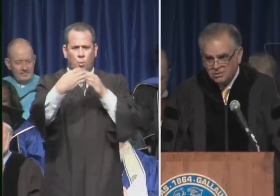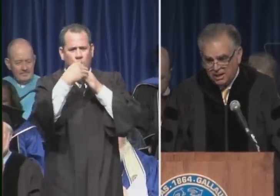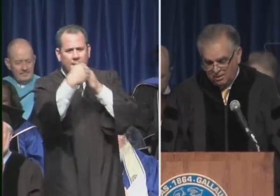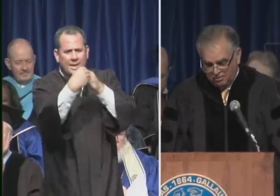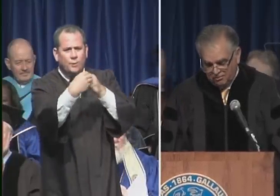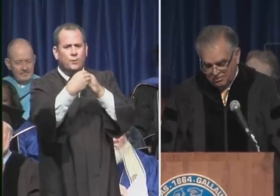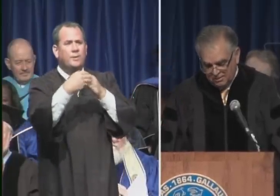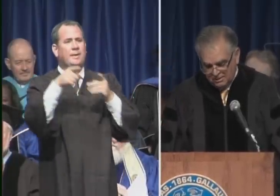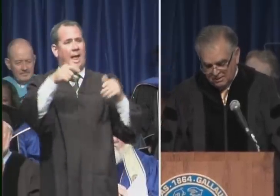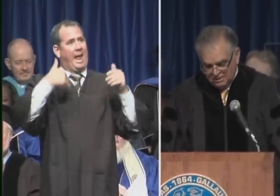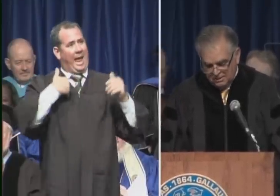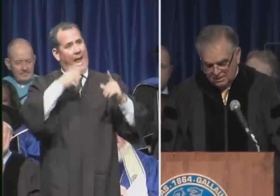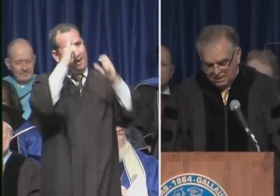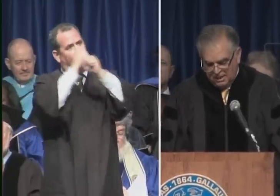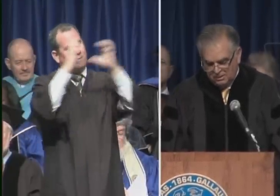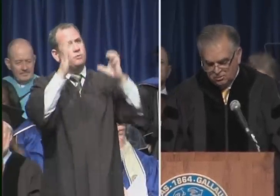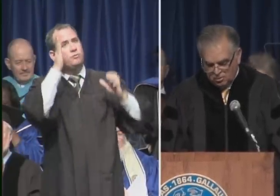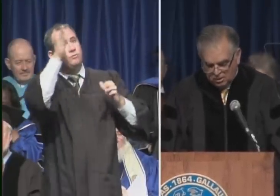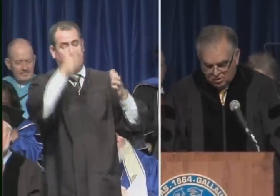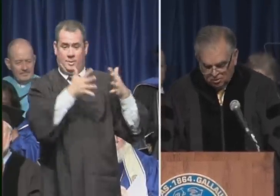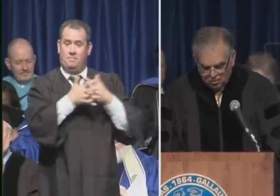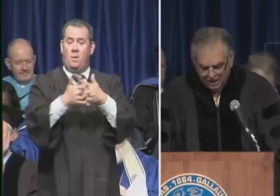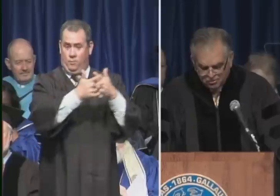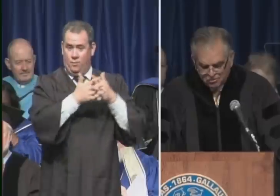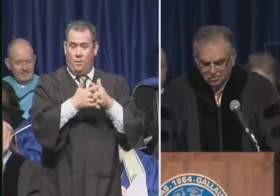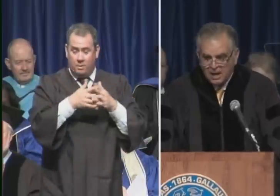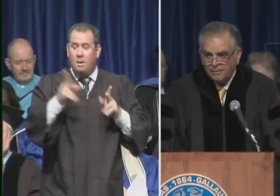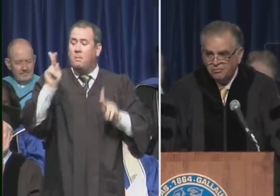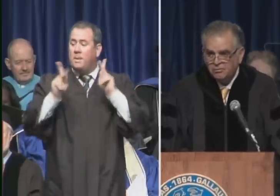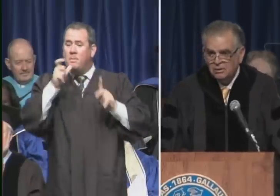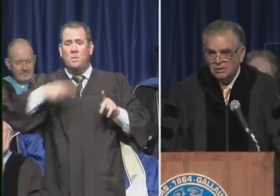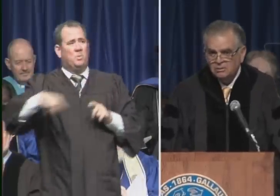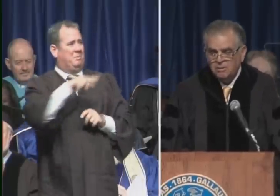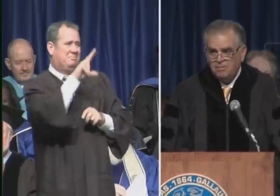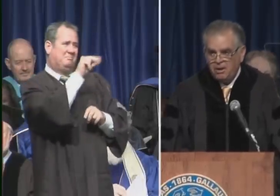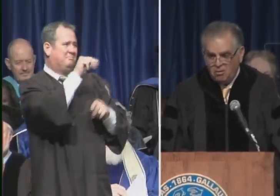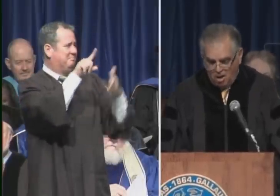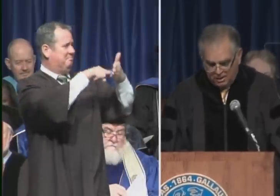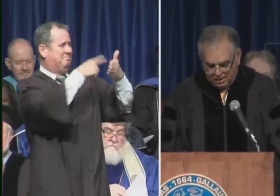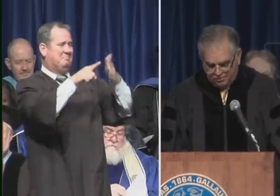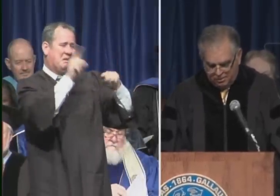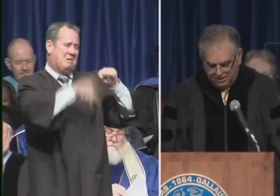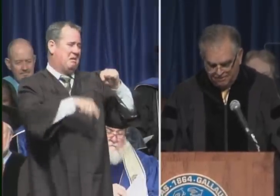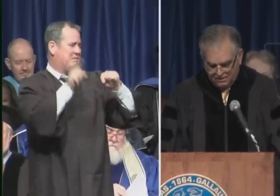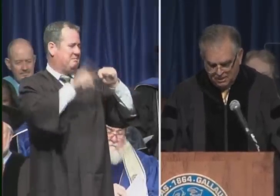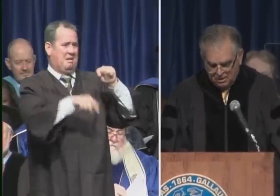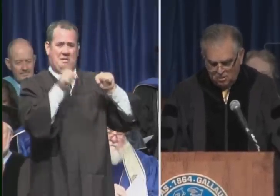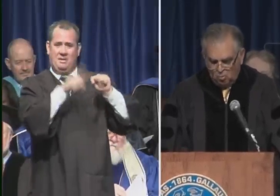and took courageous steps to better our country.